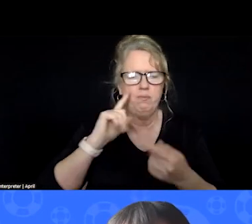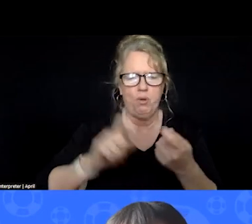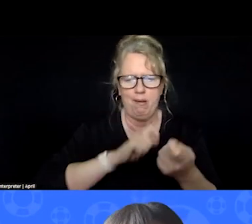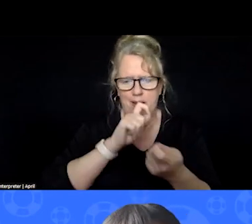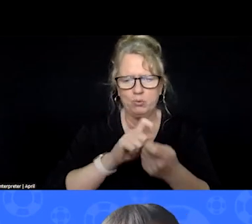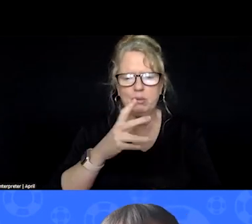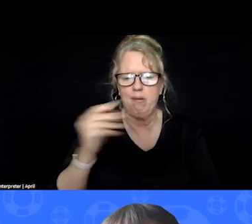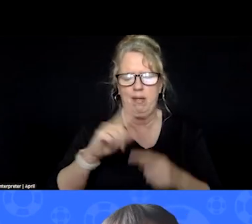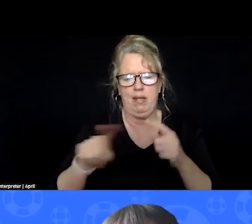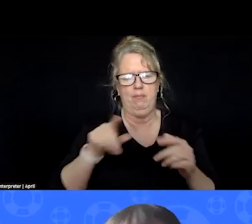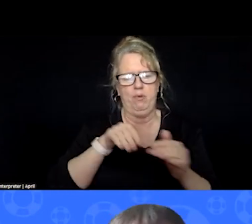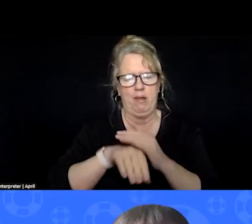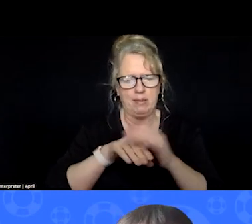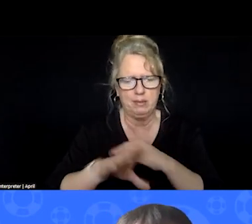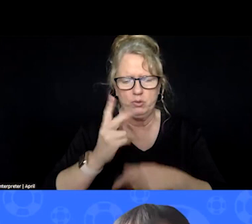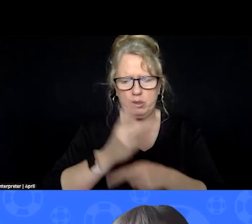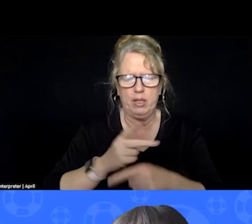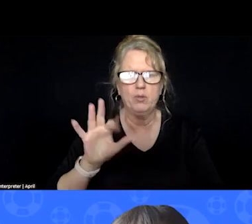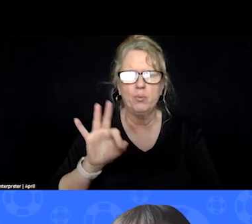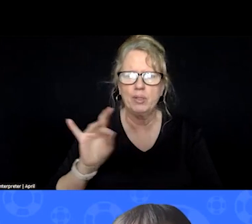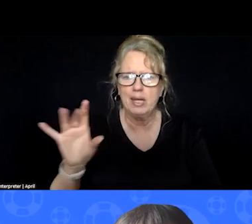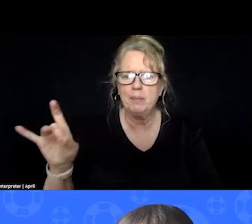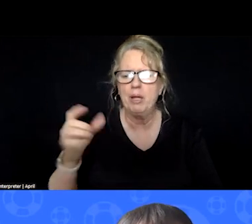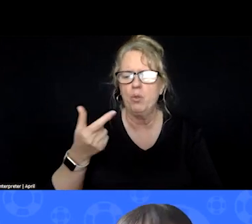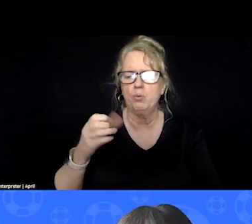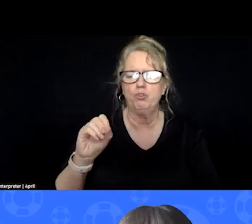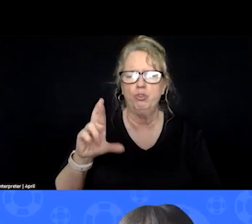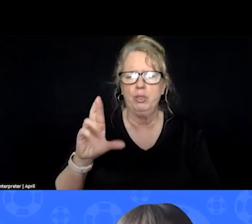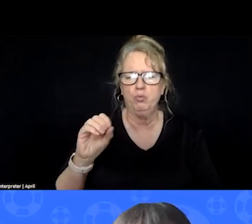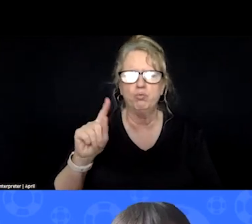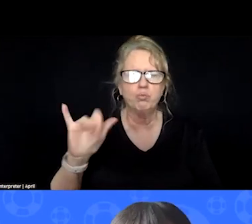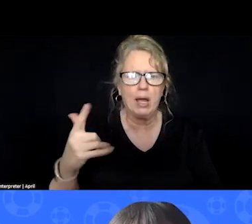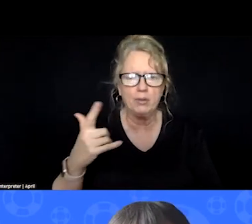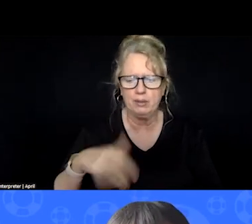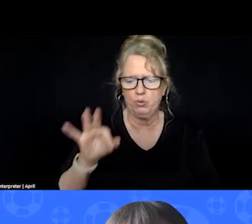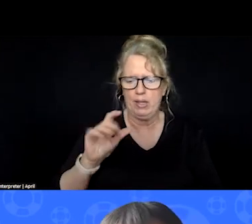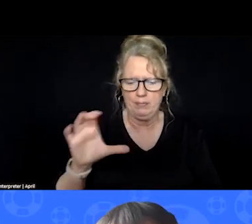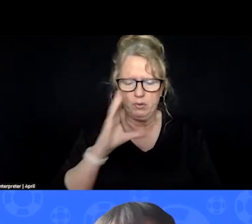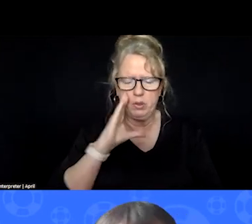ACCESS TO CARE THROUGH GEO-ROUTING. SO THE FCC IS GOING TO MAKE A RULE FOR THAT AND WE